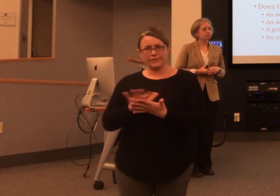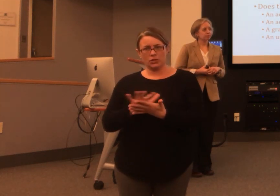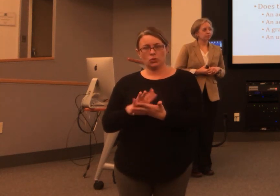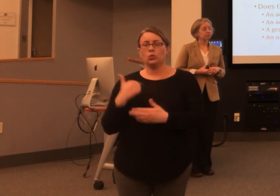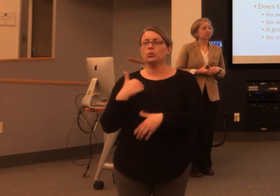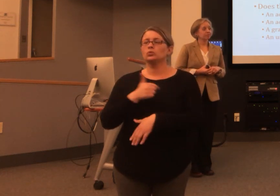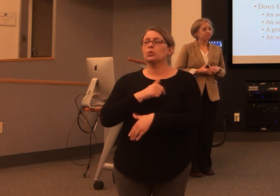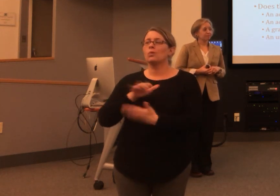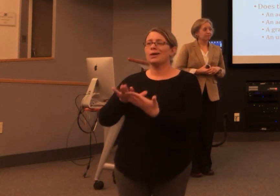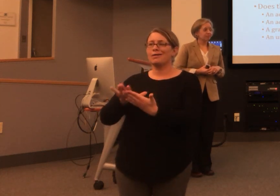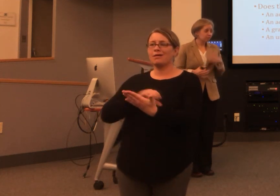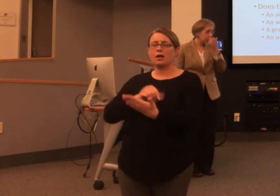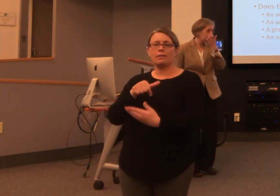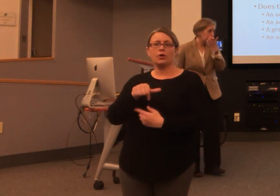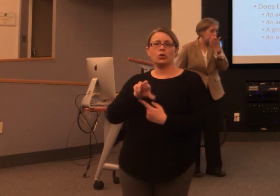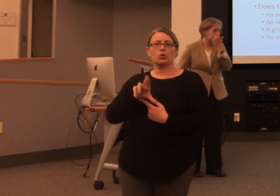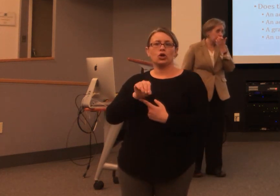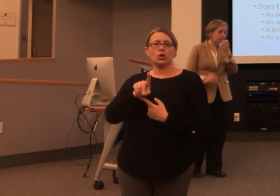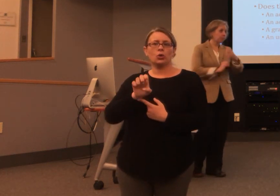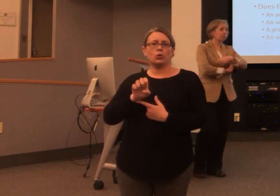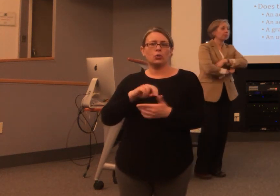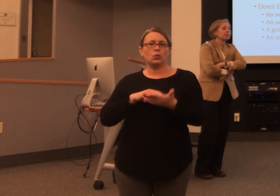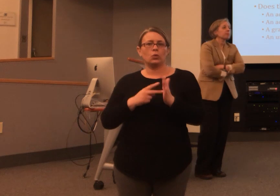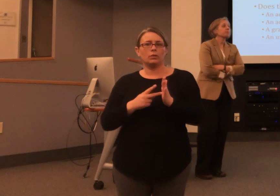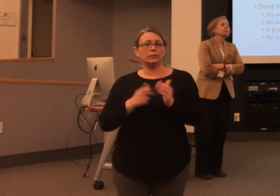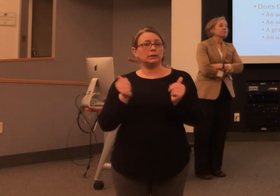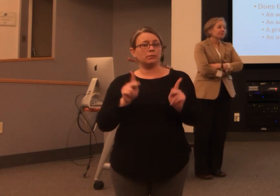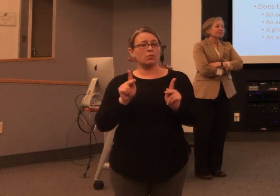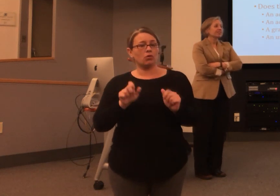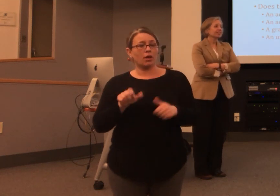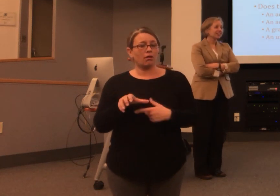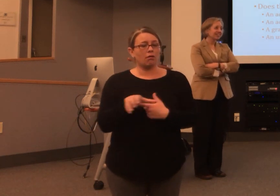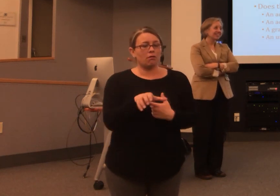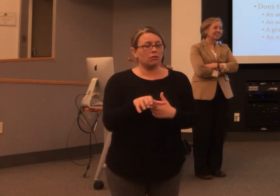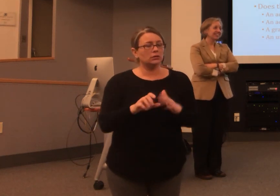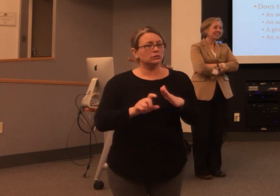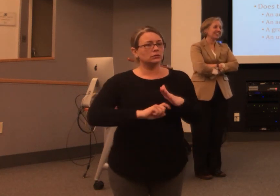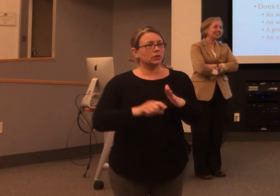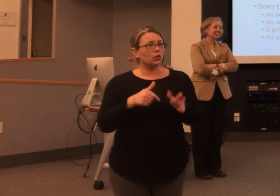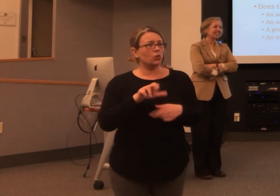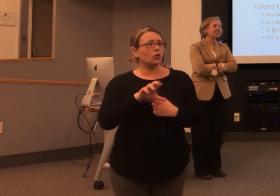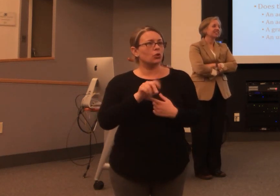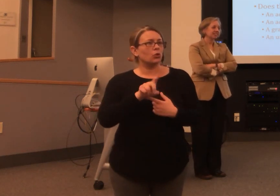where you can scan the QR code with your phone. So that's gonna be a good one that's hard to make up,